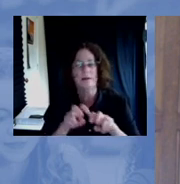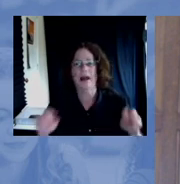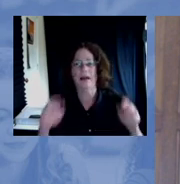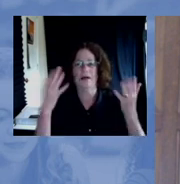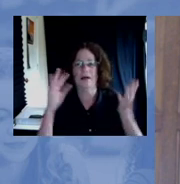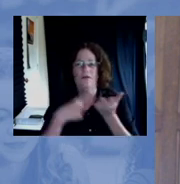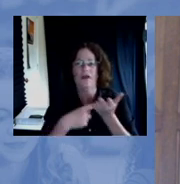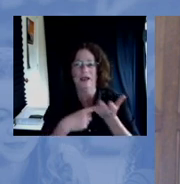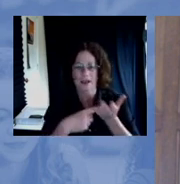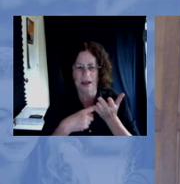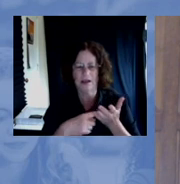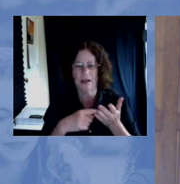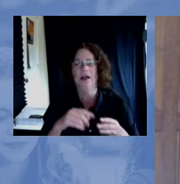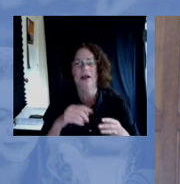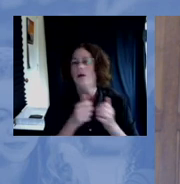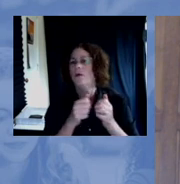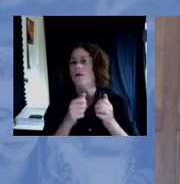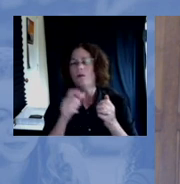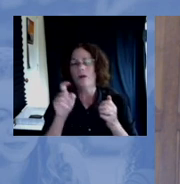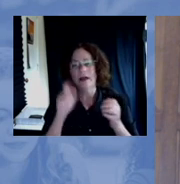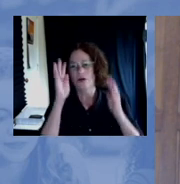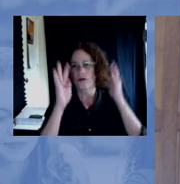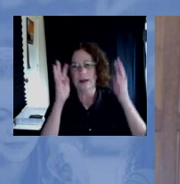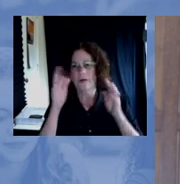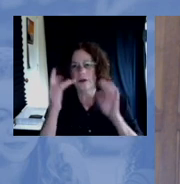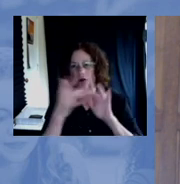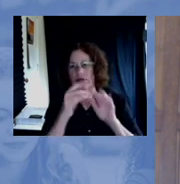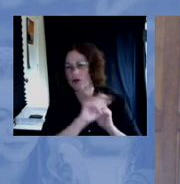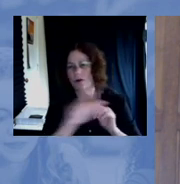THAT CREATIVITY TO REACH ALL STUDENTS CAN'T STOP ONCE A STUDENT GRADUATES FROM HIGH SCHOOL